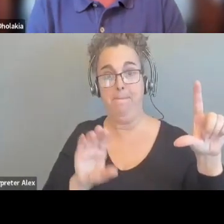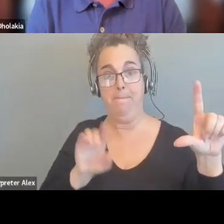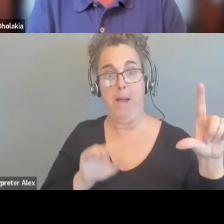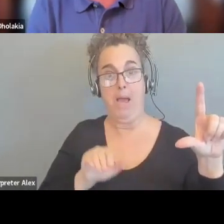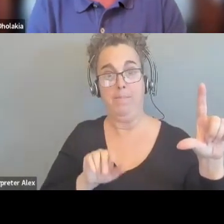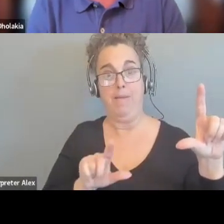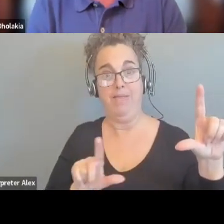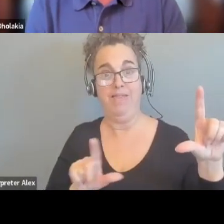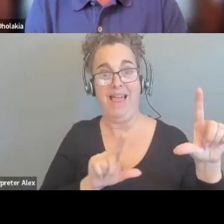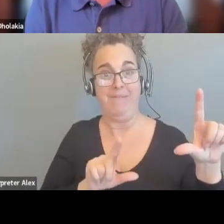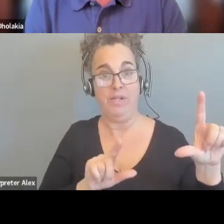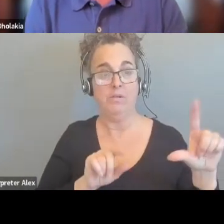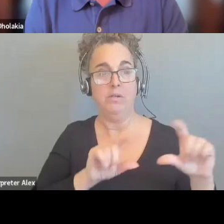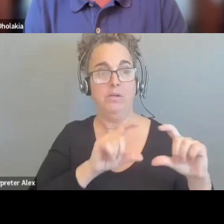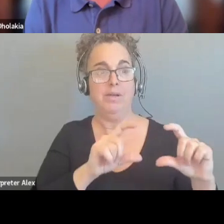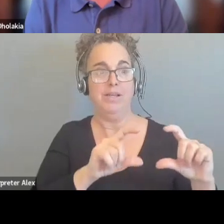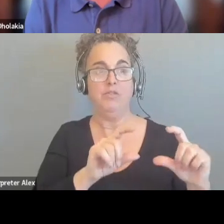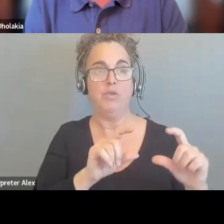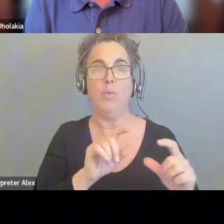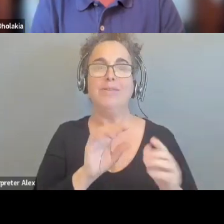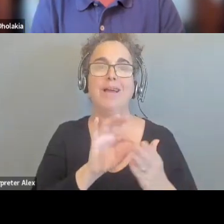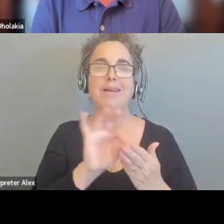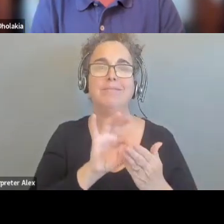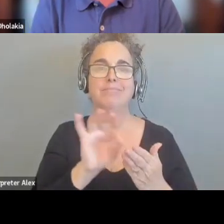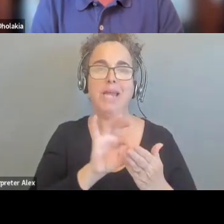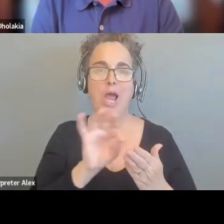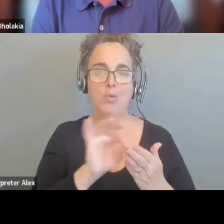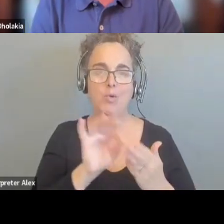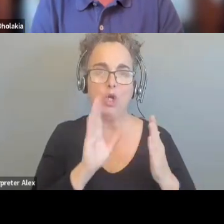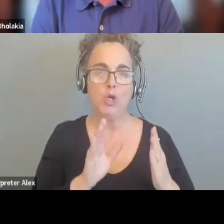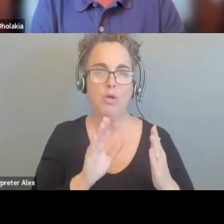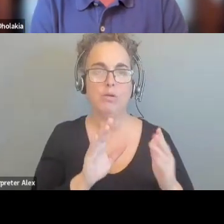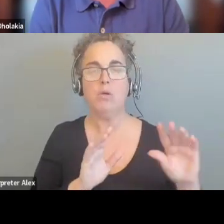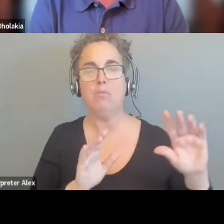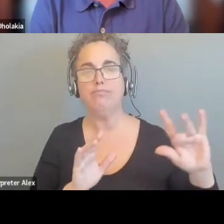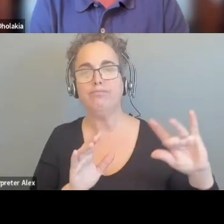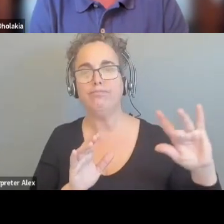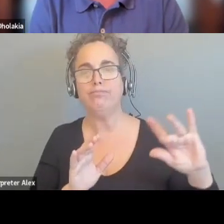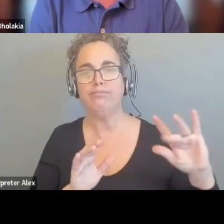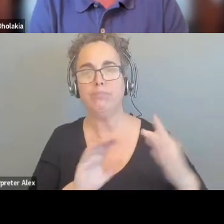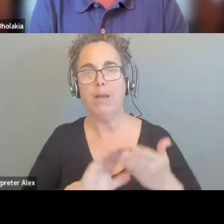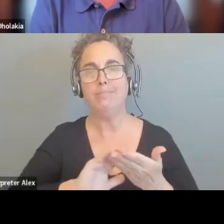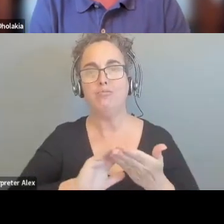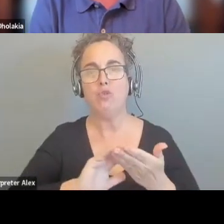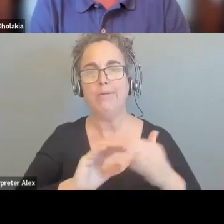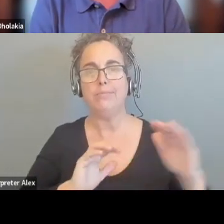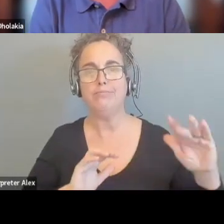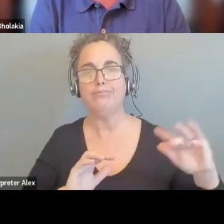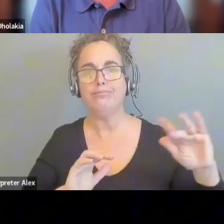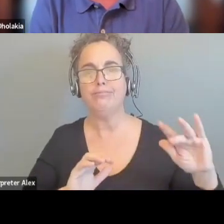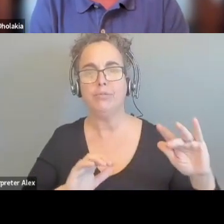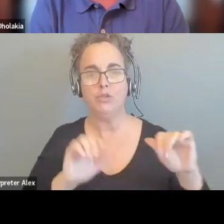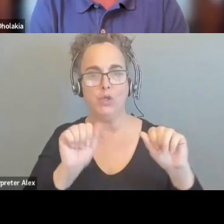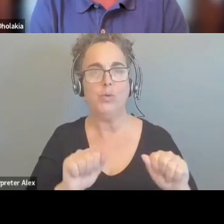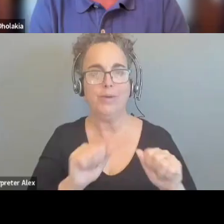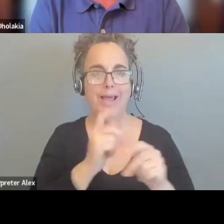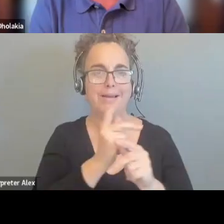as you turn has has clicking feedback and braille on it to allow you to keep track of the for loop iterations.